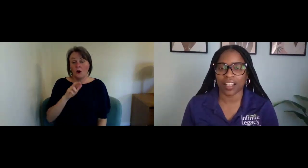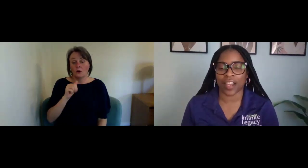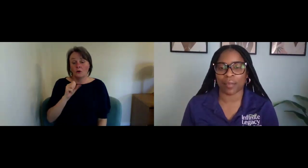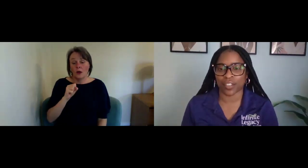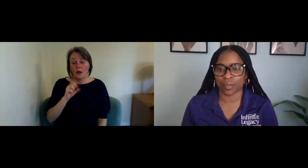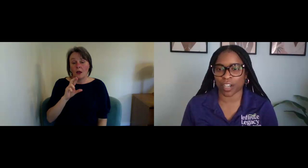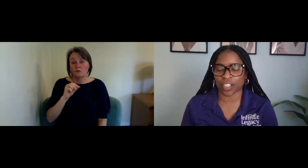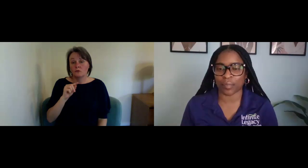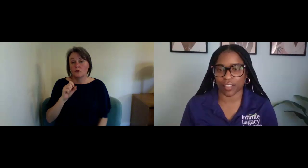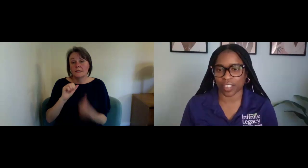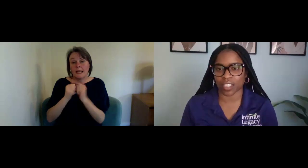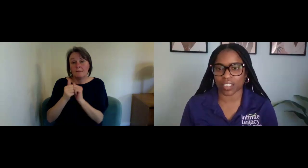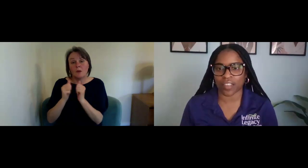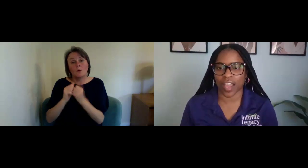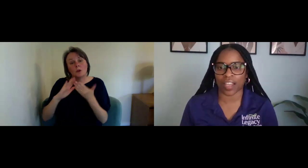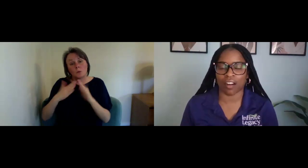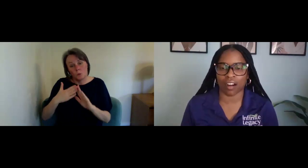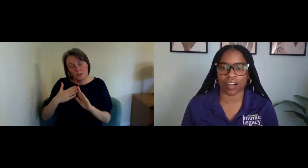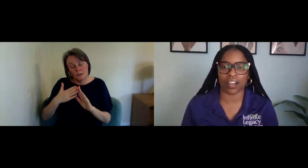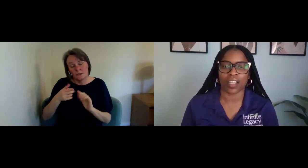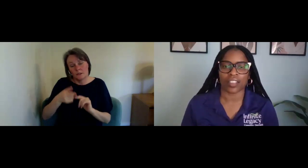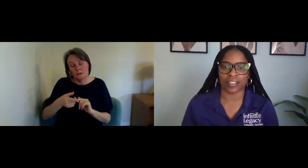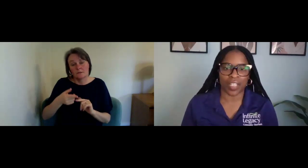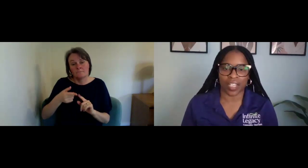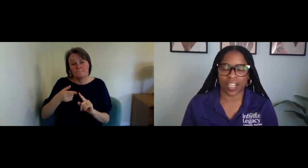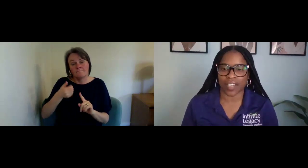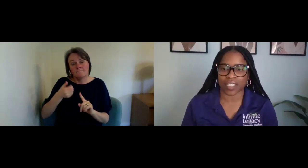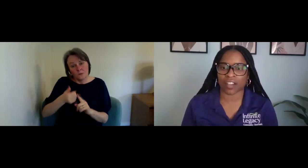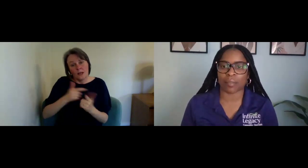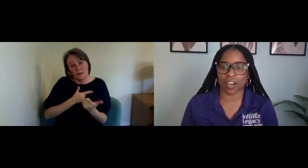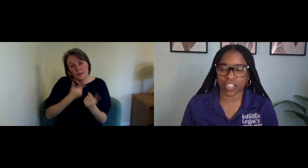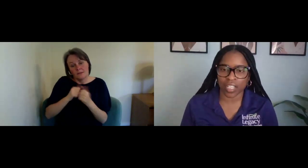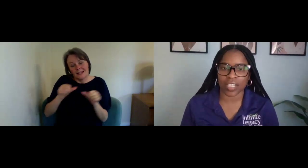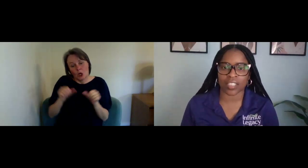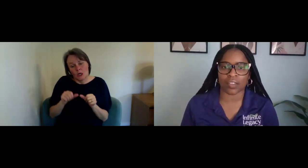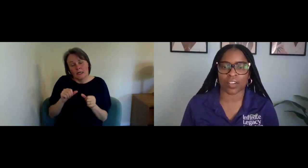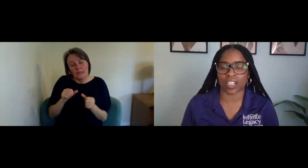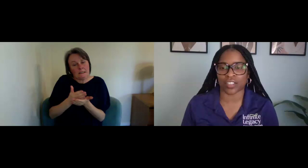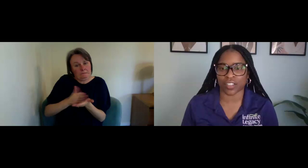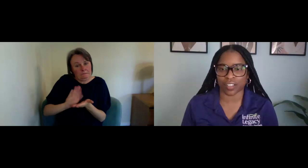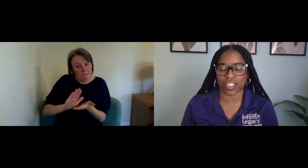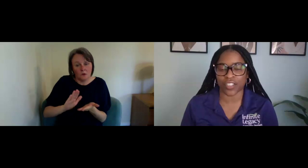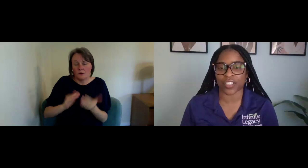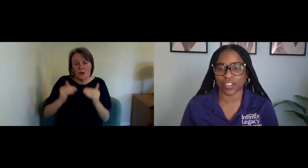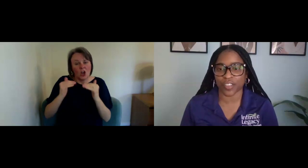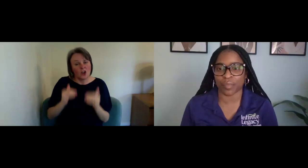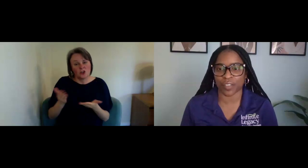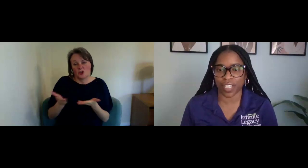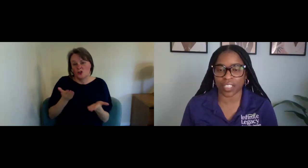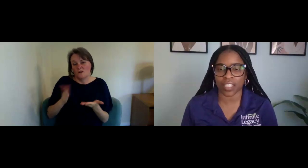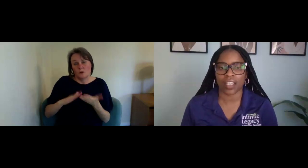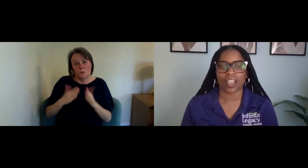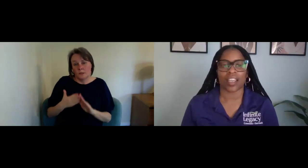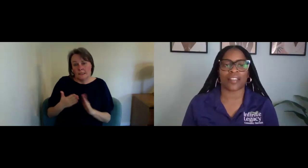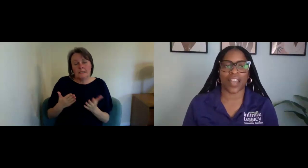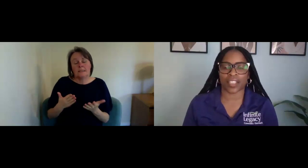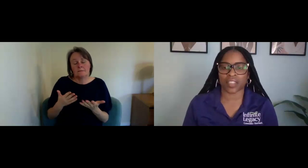that we do with our communities that are living in areas that are marginalized or underserved communities.